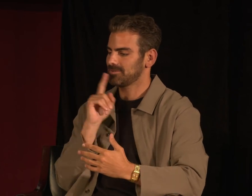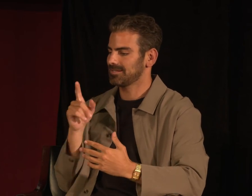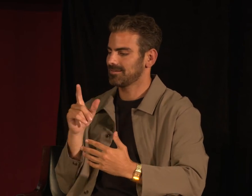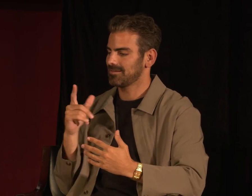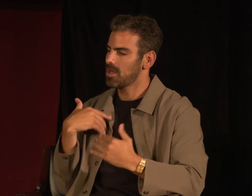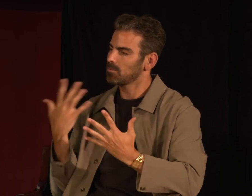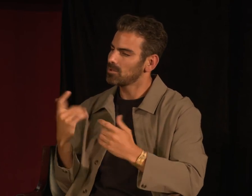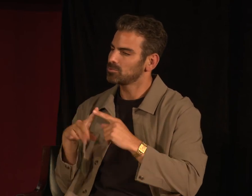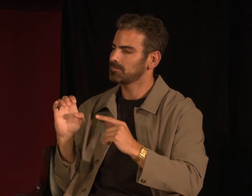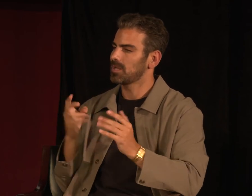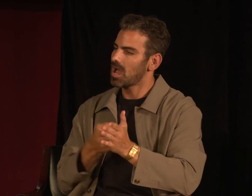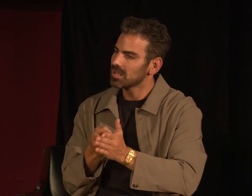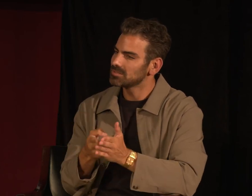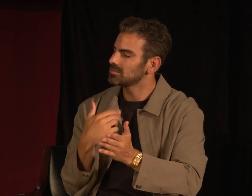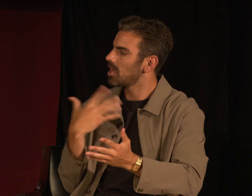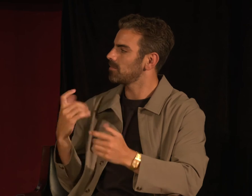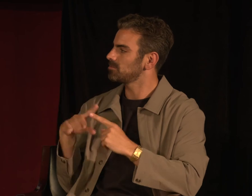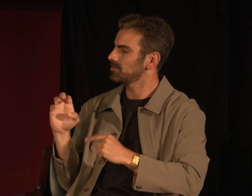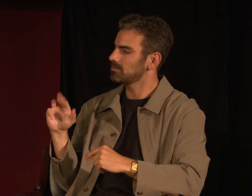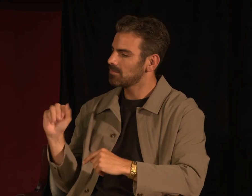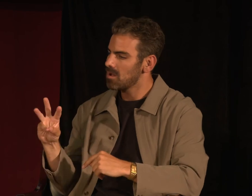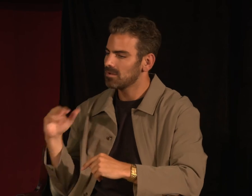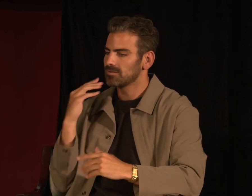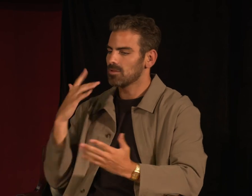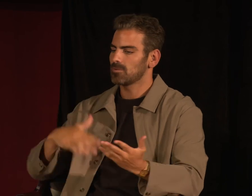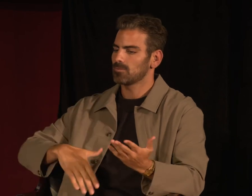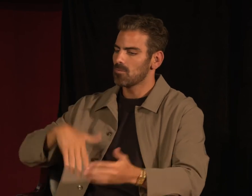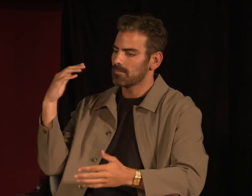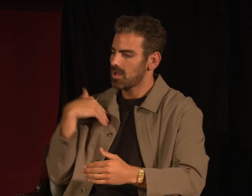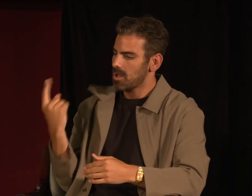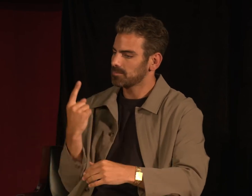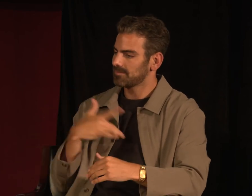But I felt it was really important because I wanted to be honest, I wanted to be raw and I